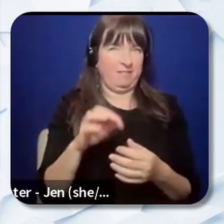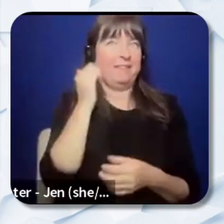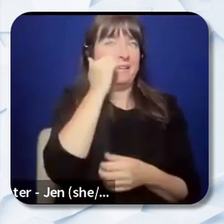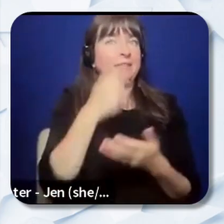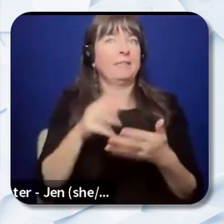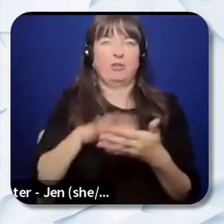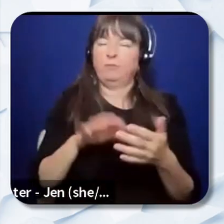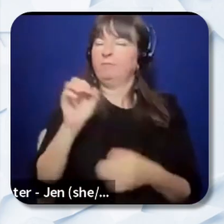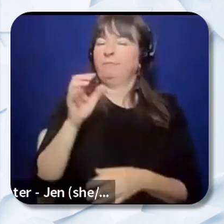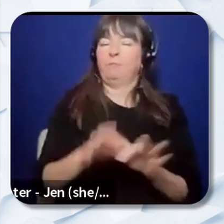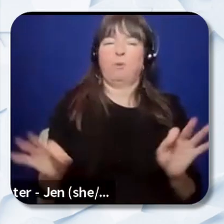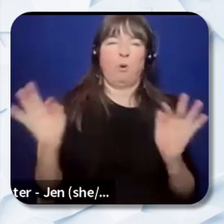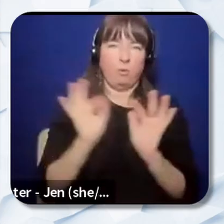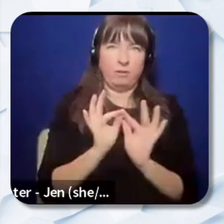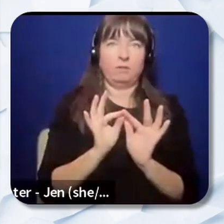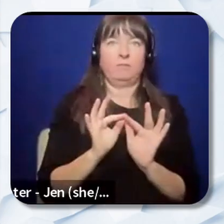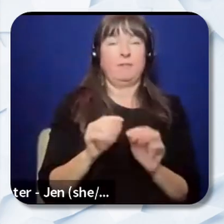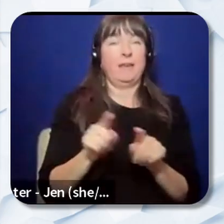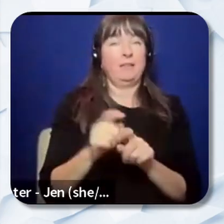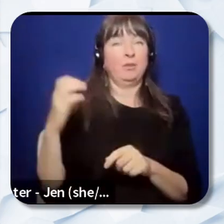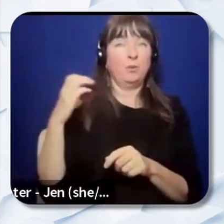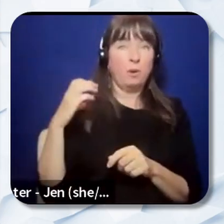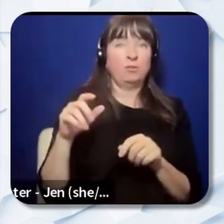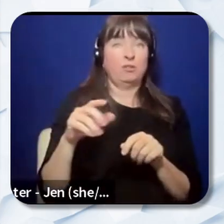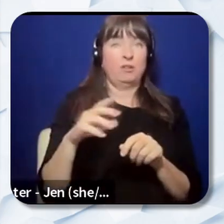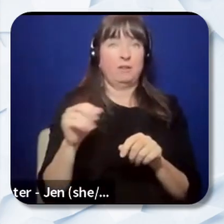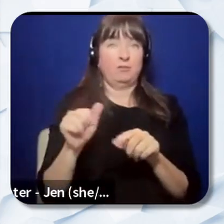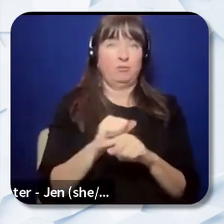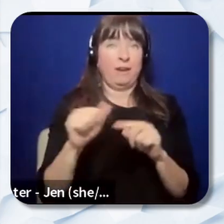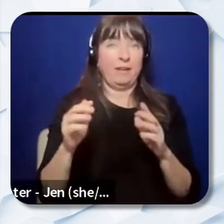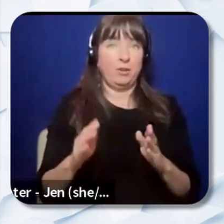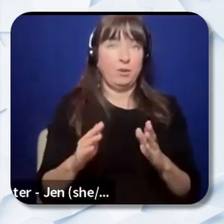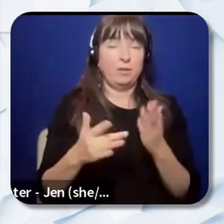in my experience as a coach and a trainer and doing technical assistance around the